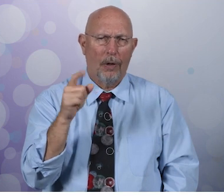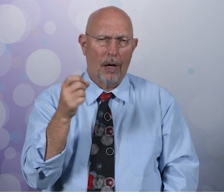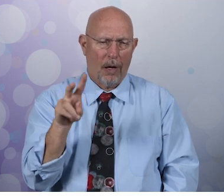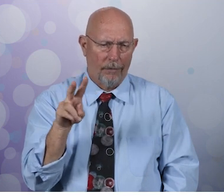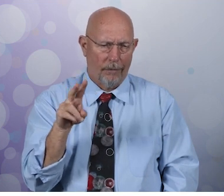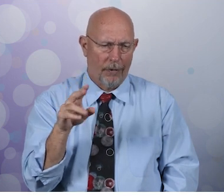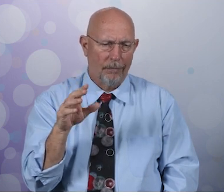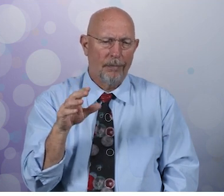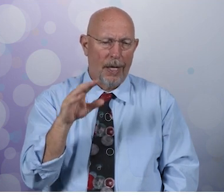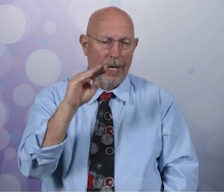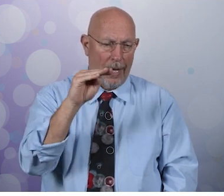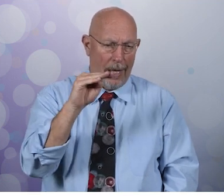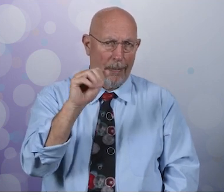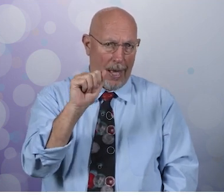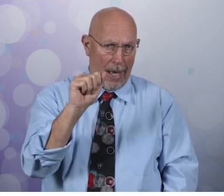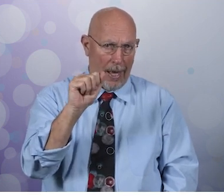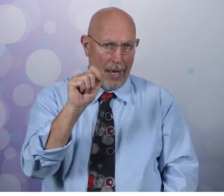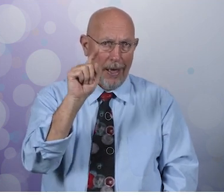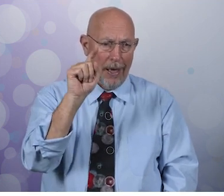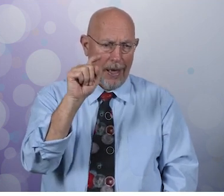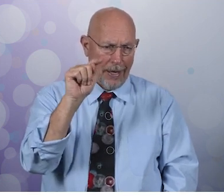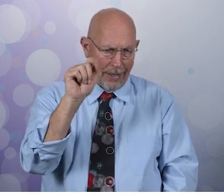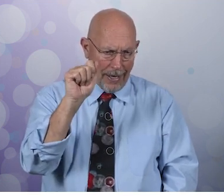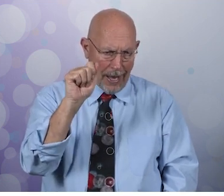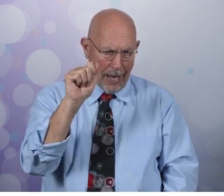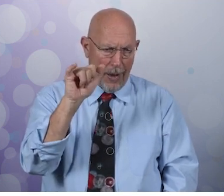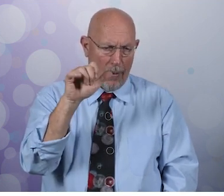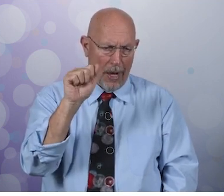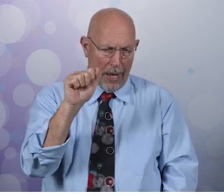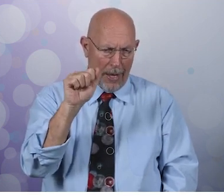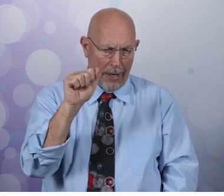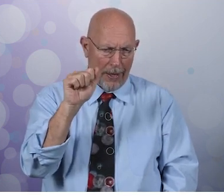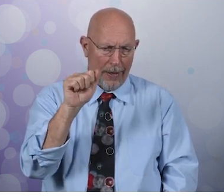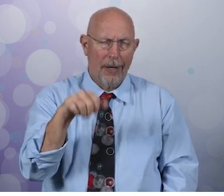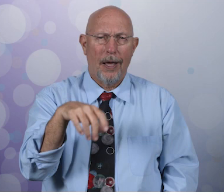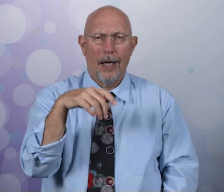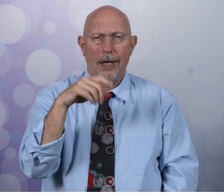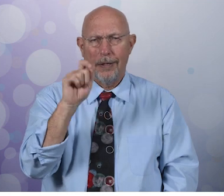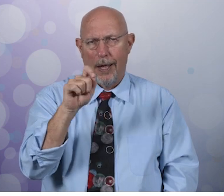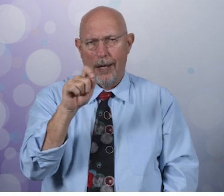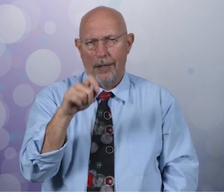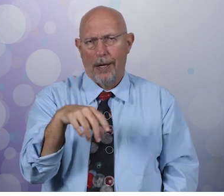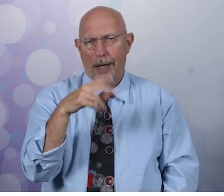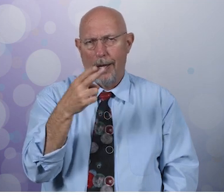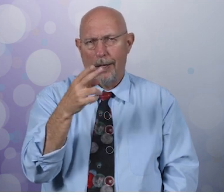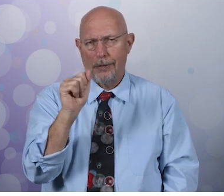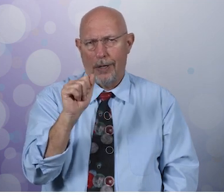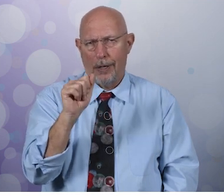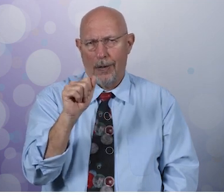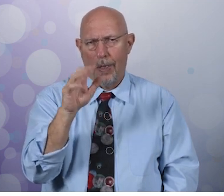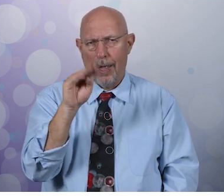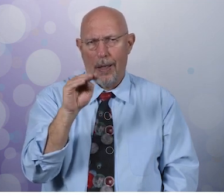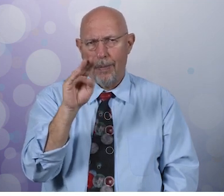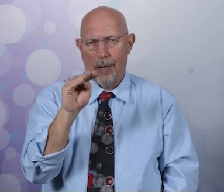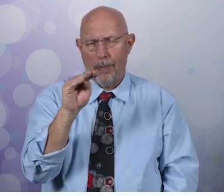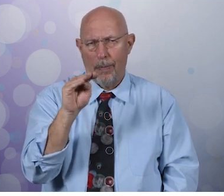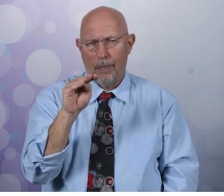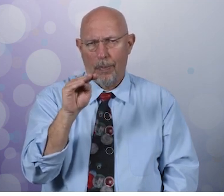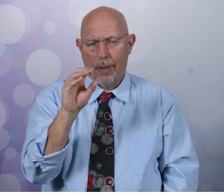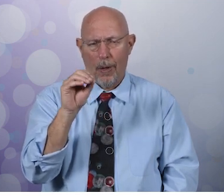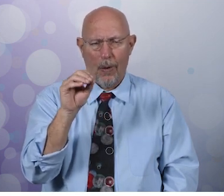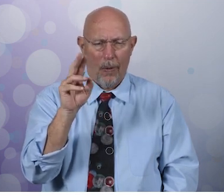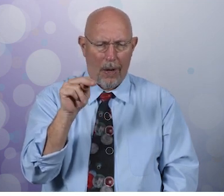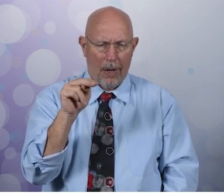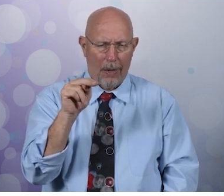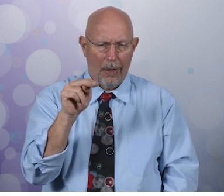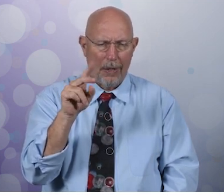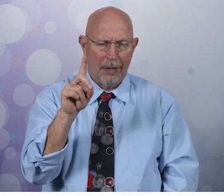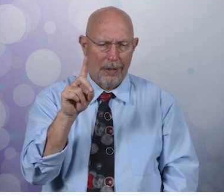That is M-A-T-A-Y-A dot H-A-M-M-O-N-D